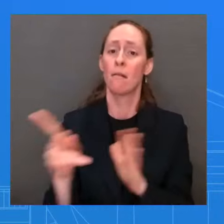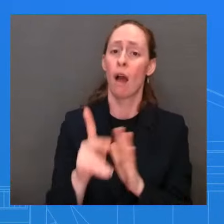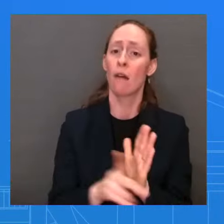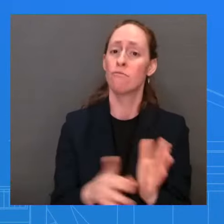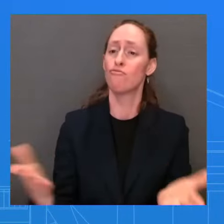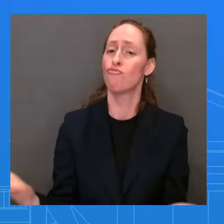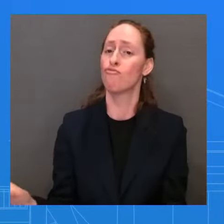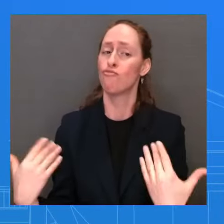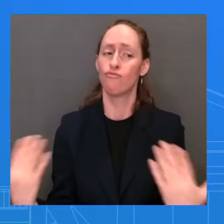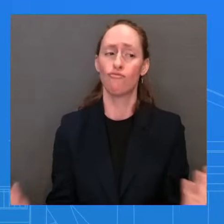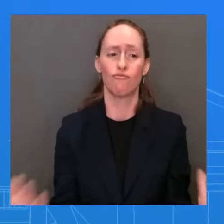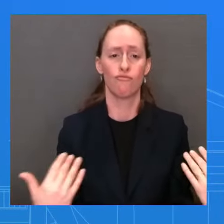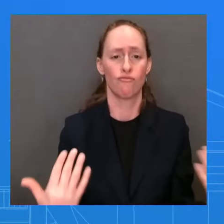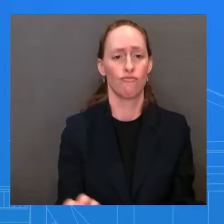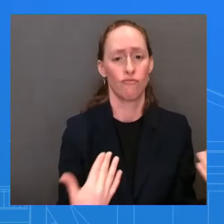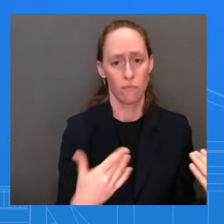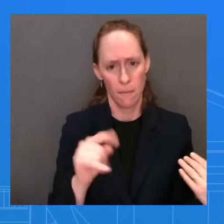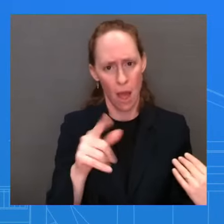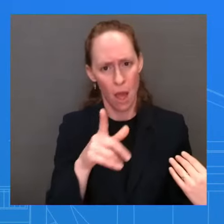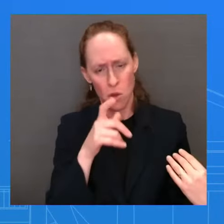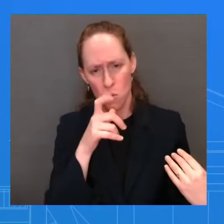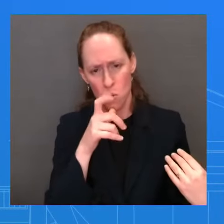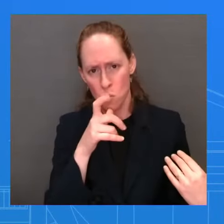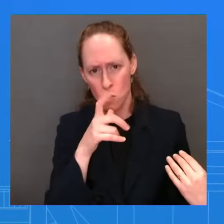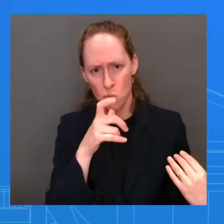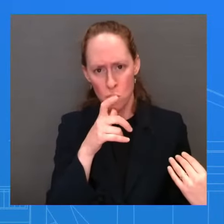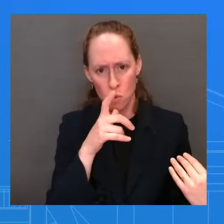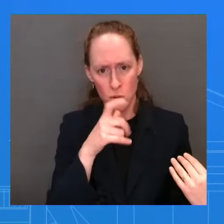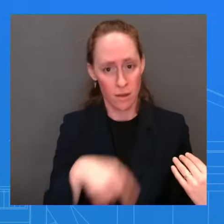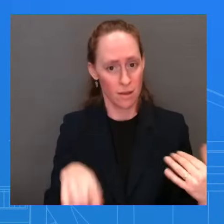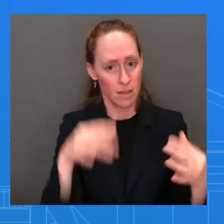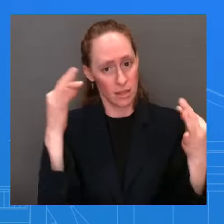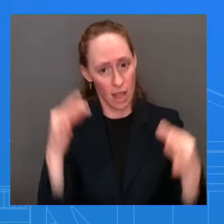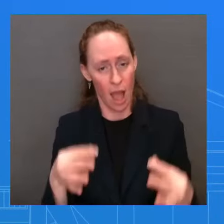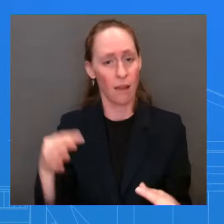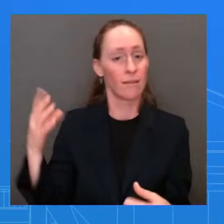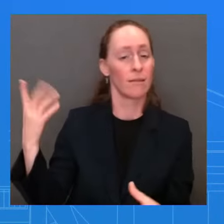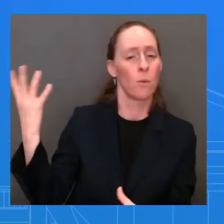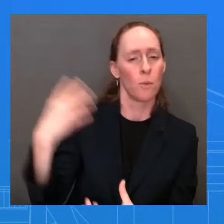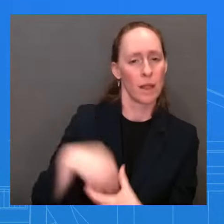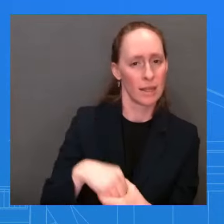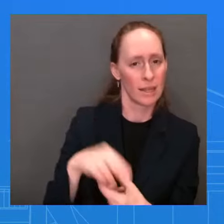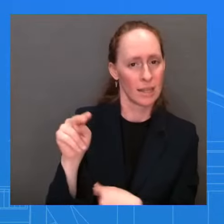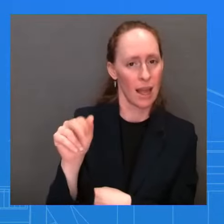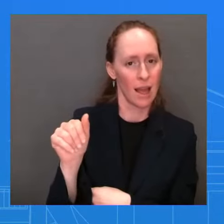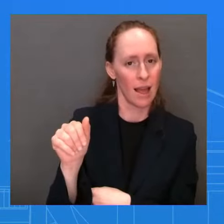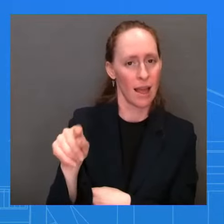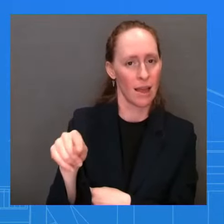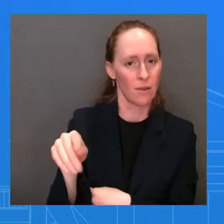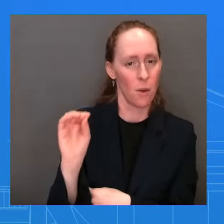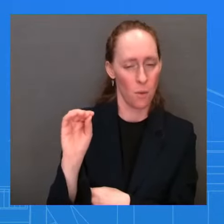between NATO Allies and countries aspiring to join NATO. And what our focus is right now -- we've been very clear on that --